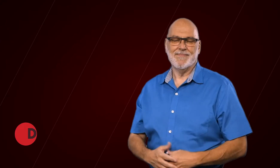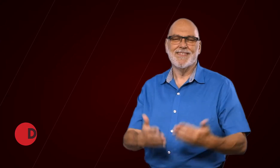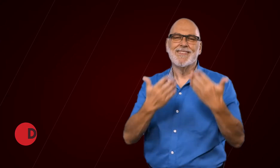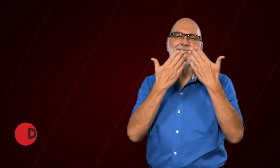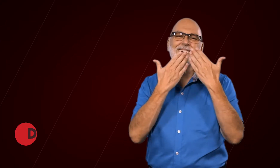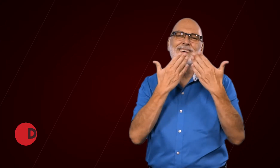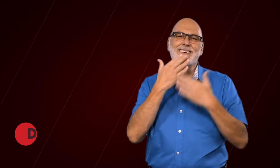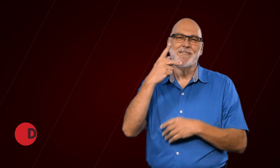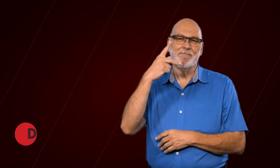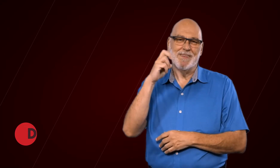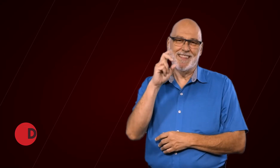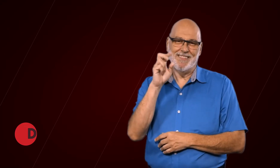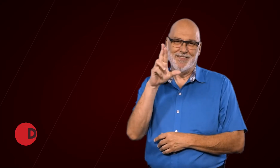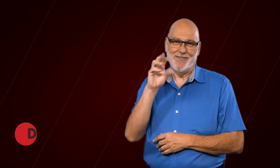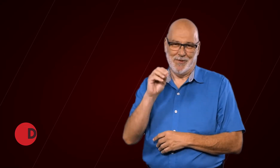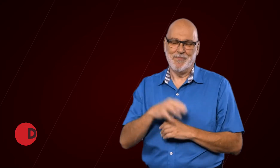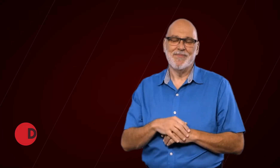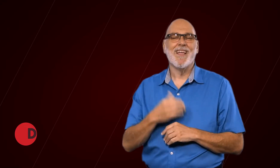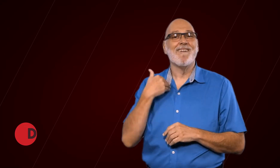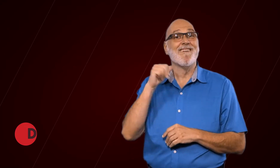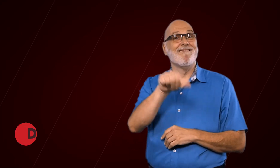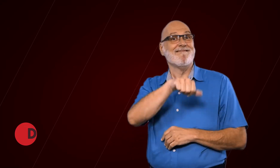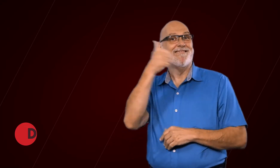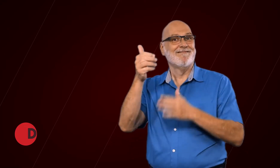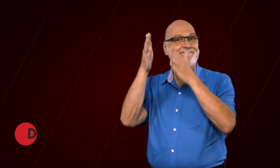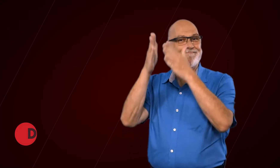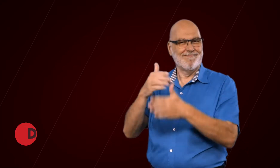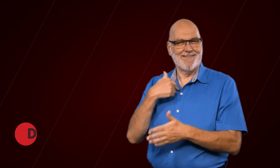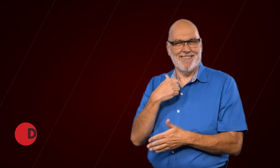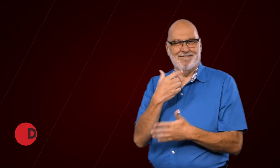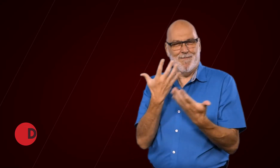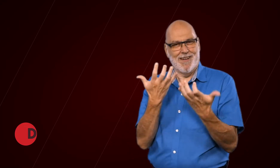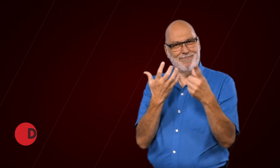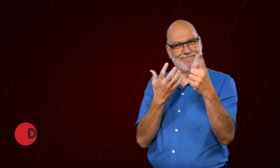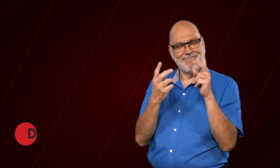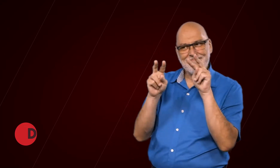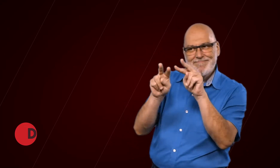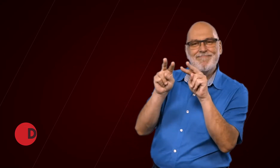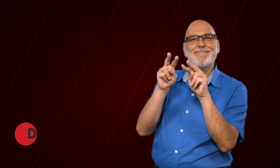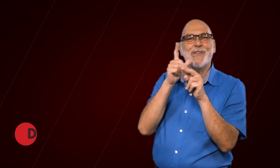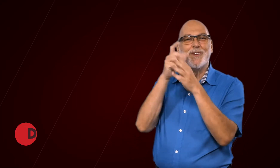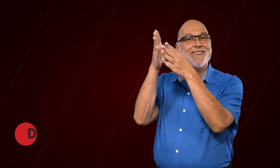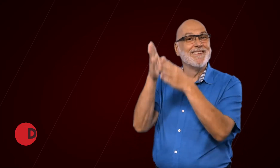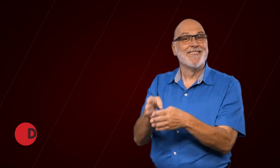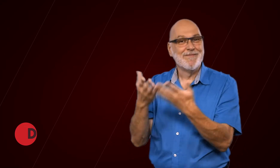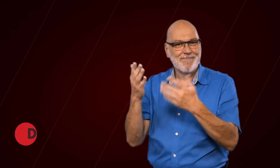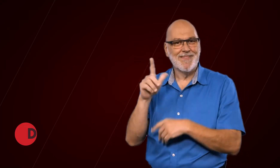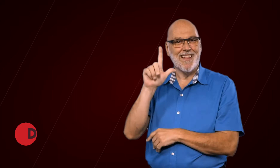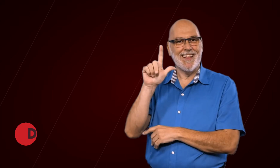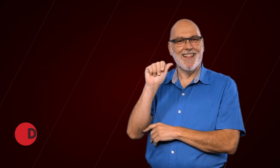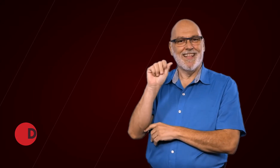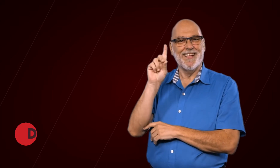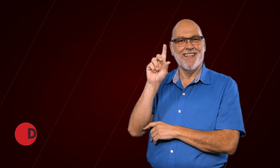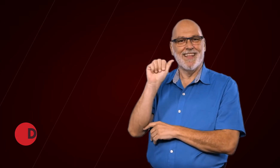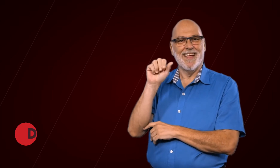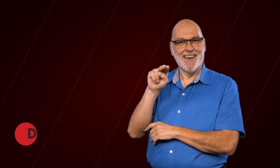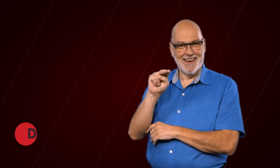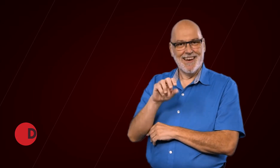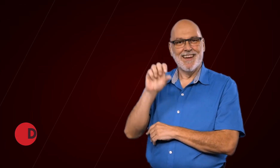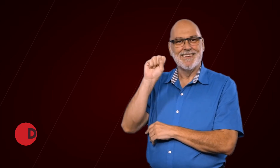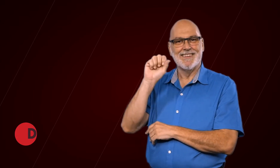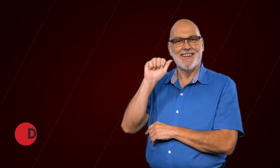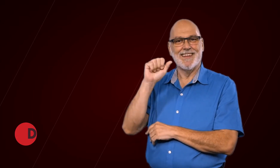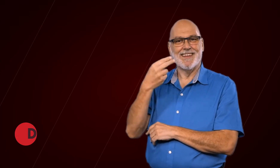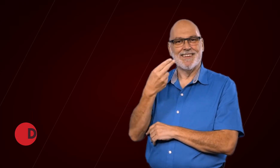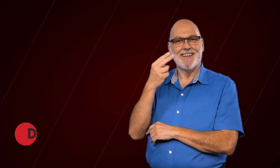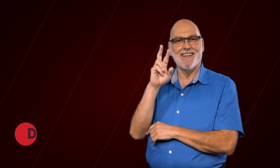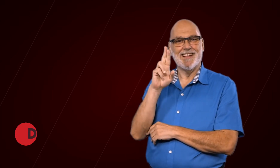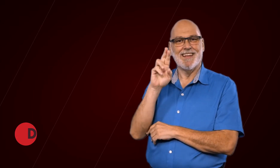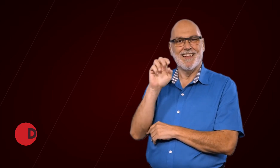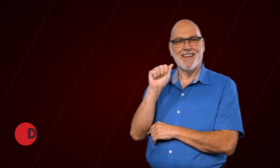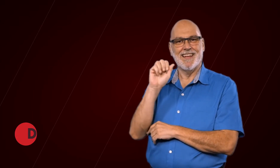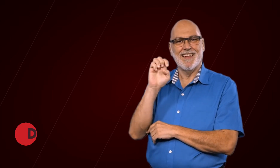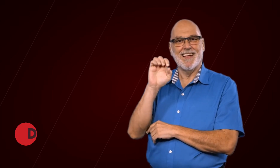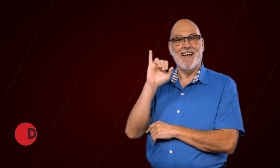[Anselmo]: Thanks Pedro, another person I'd like you to meet is Ladan Sahraei